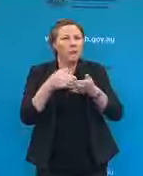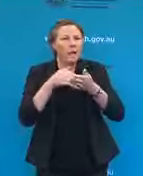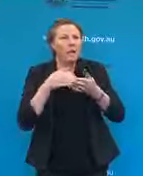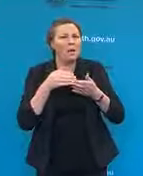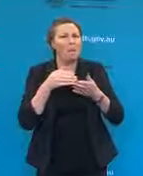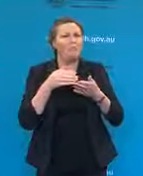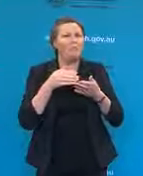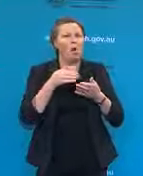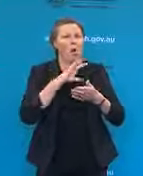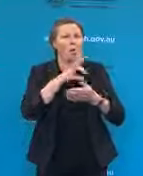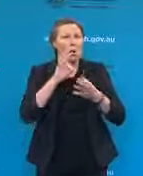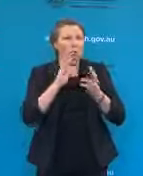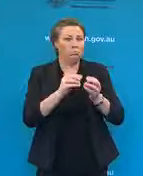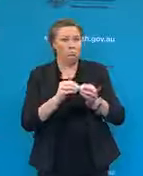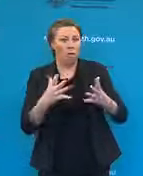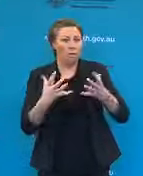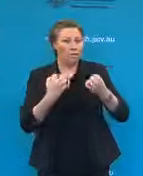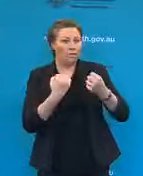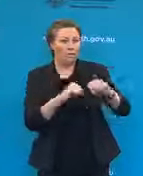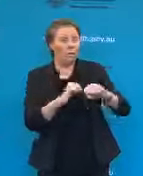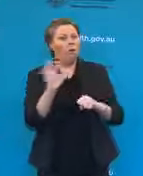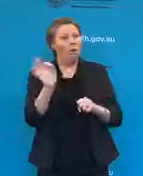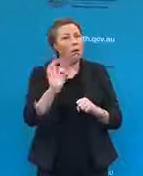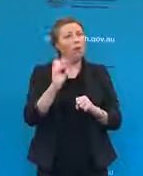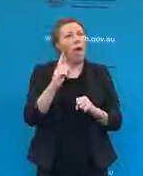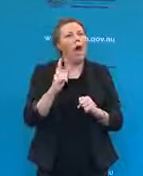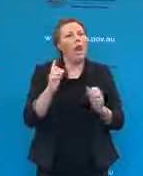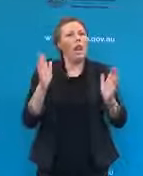prevent severe disease but antiviral drugs and other things that can be